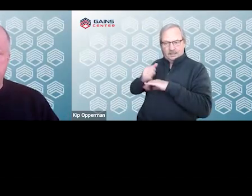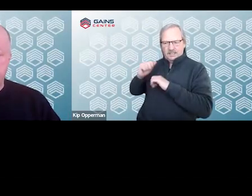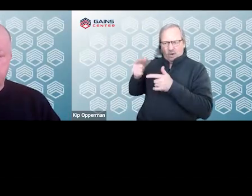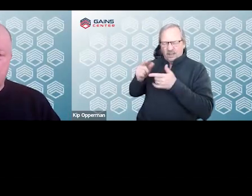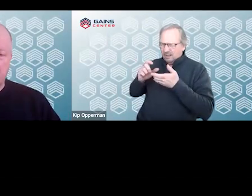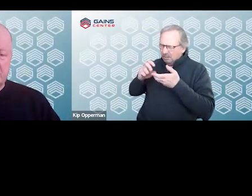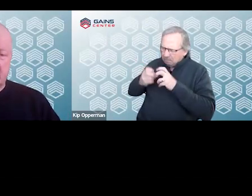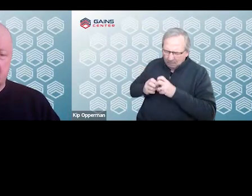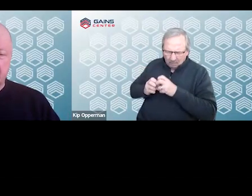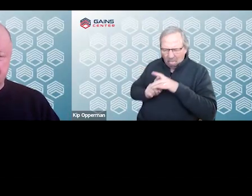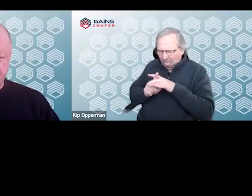that need to be problem solved.